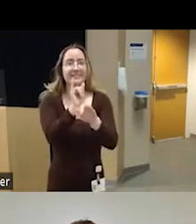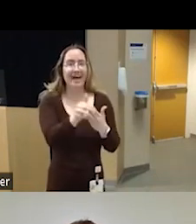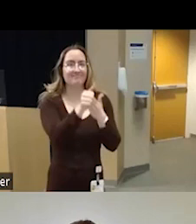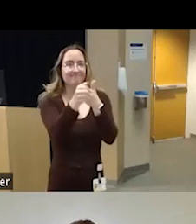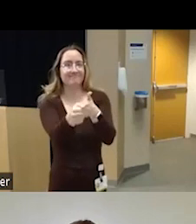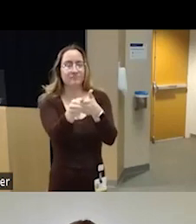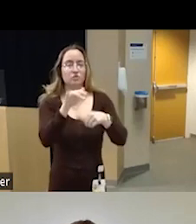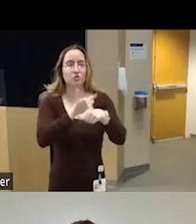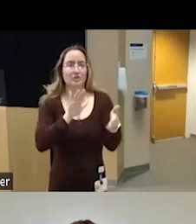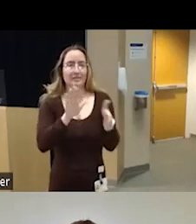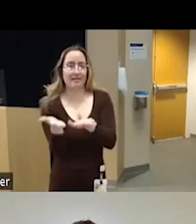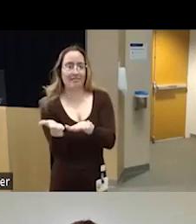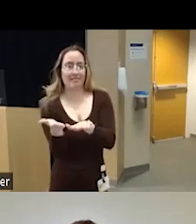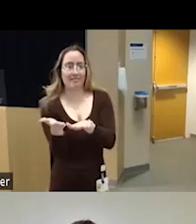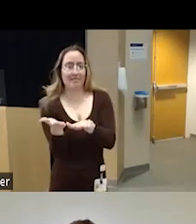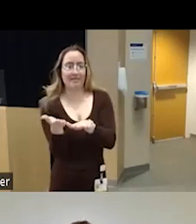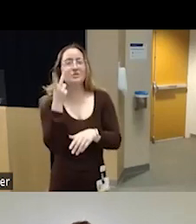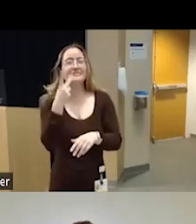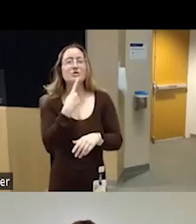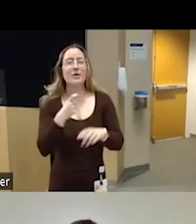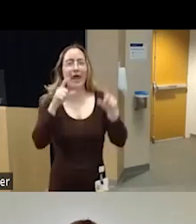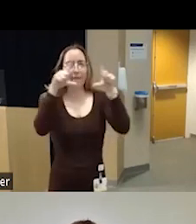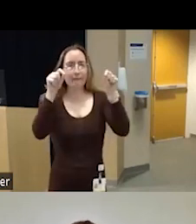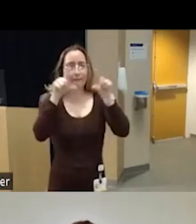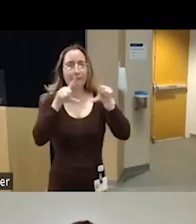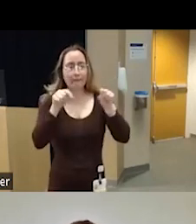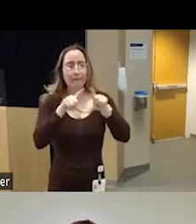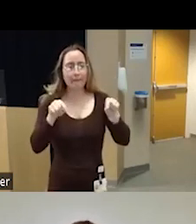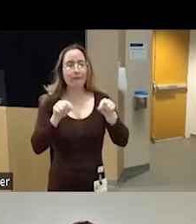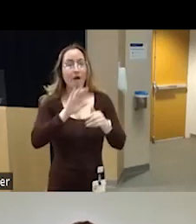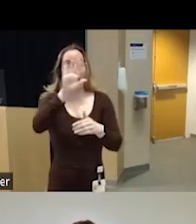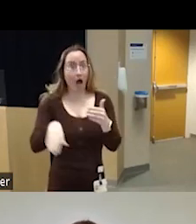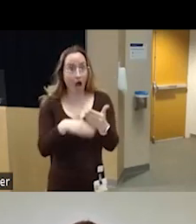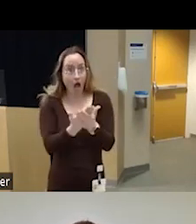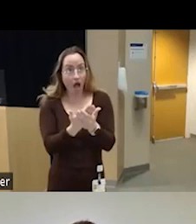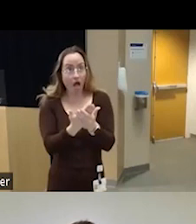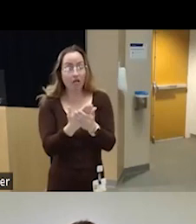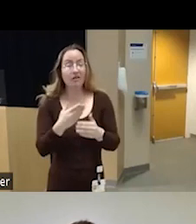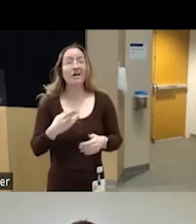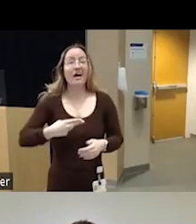you can see the ones I highlighted in red are all higher and severe mentally ill patients.